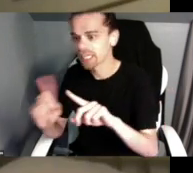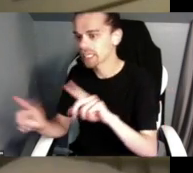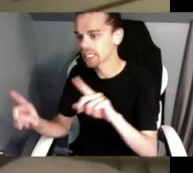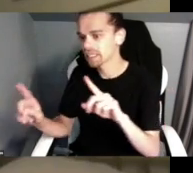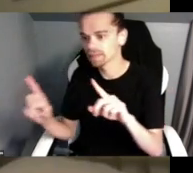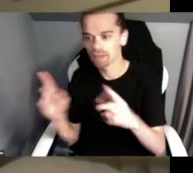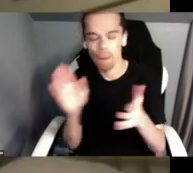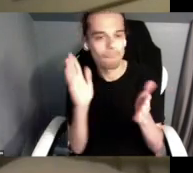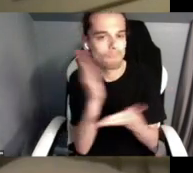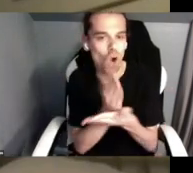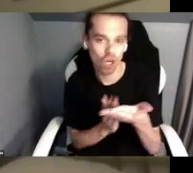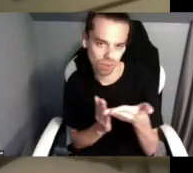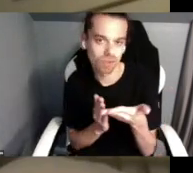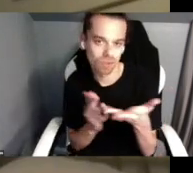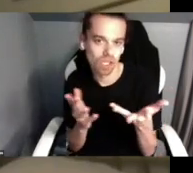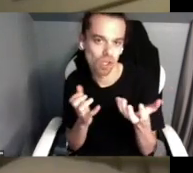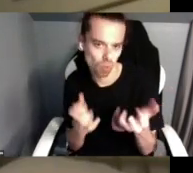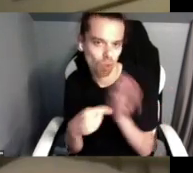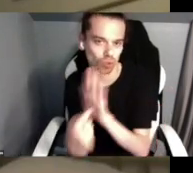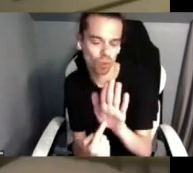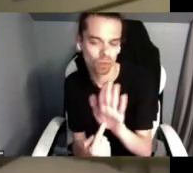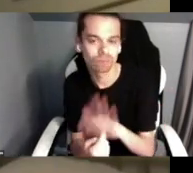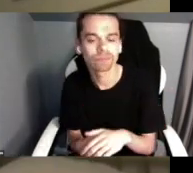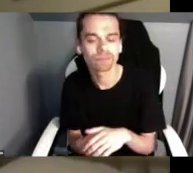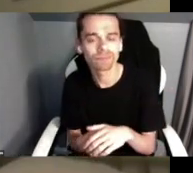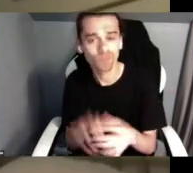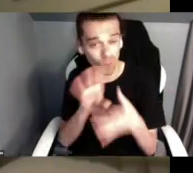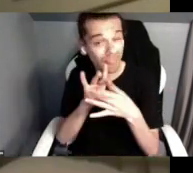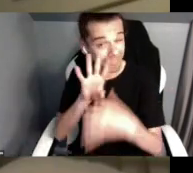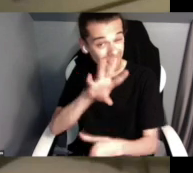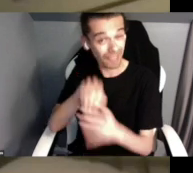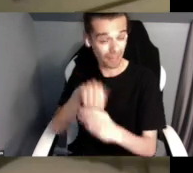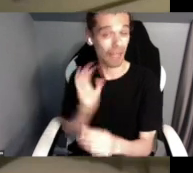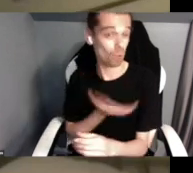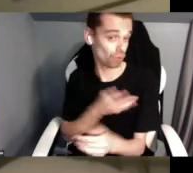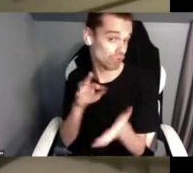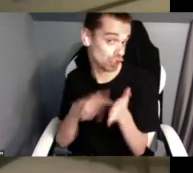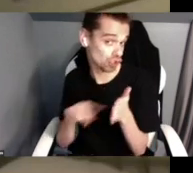Also, I think it's important to keep in mind, as Jennifer was saying,